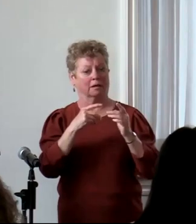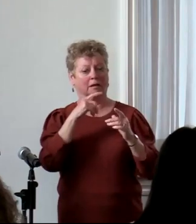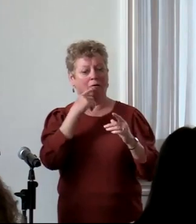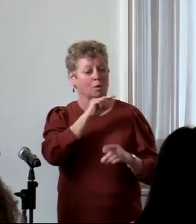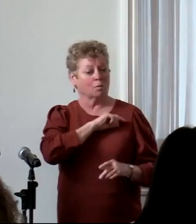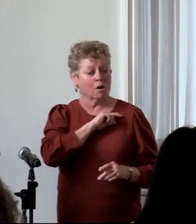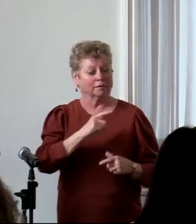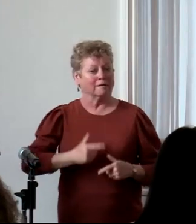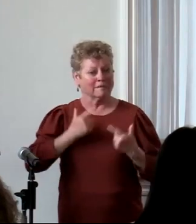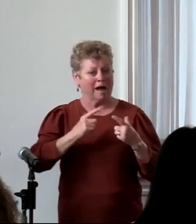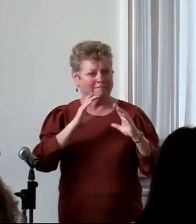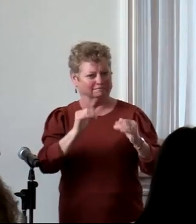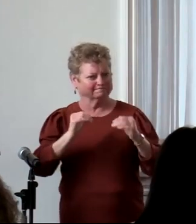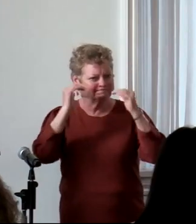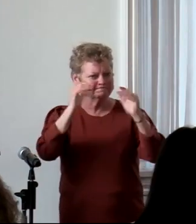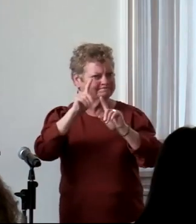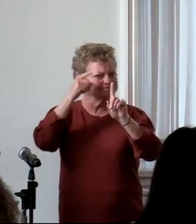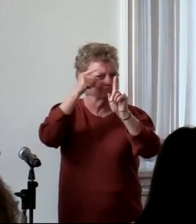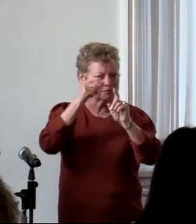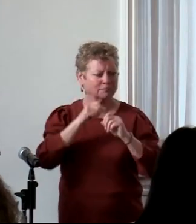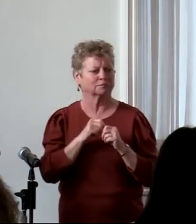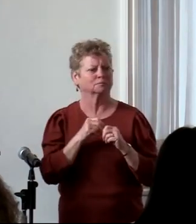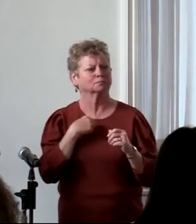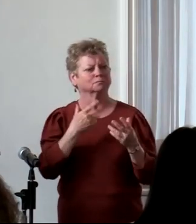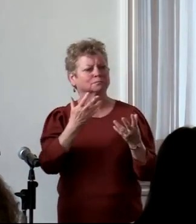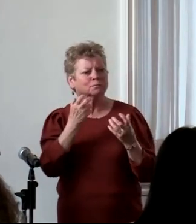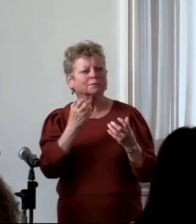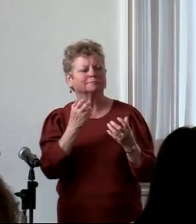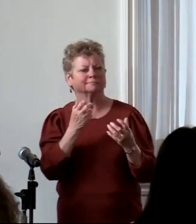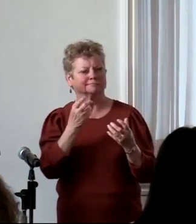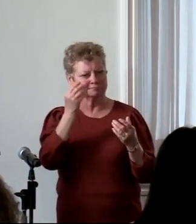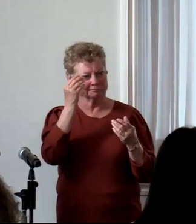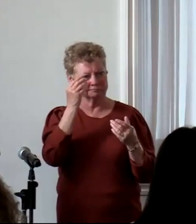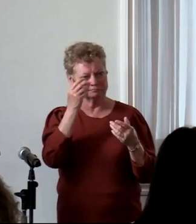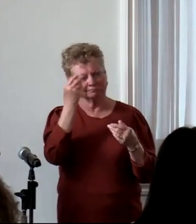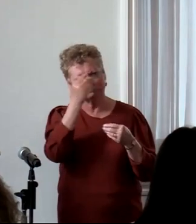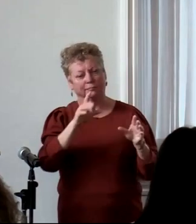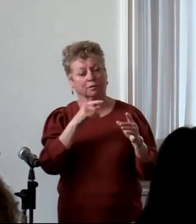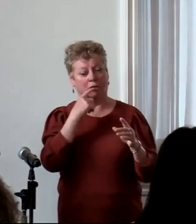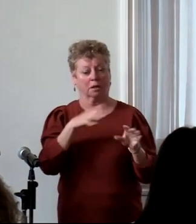We would like to dedicate some time to highlight the importance of quality of life data,